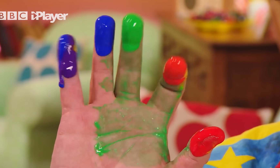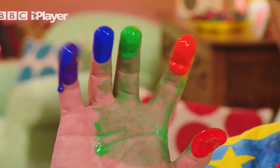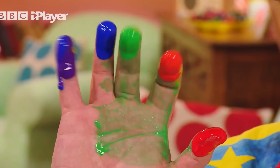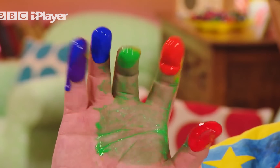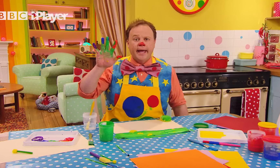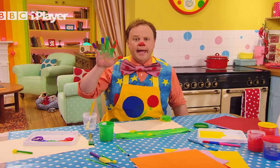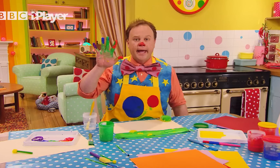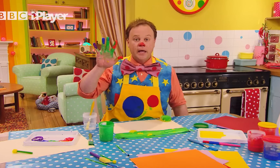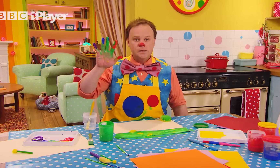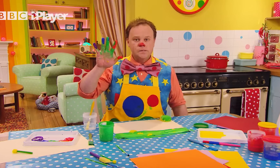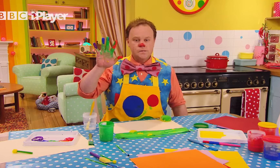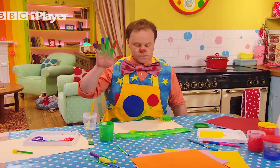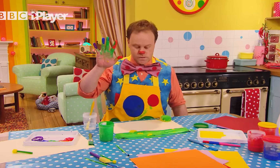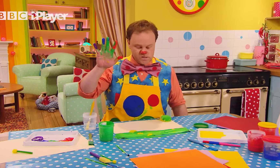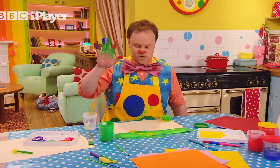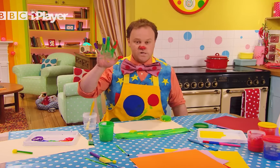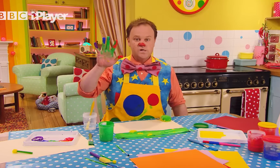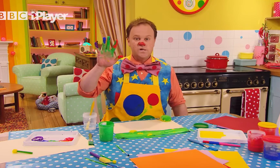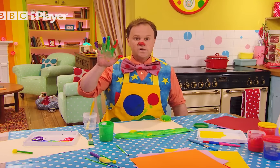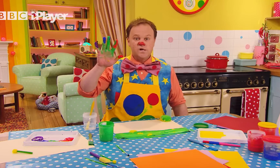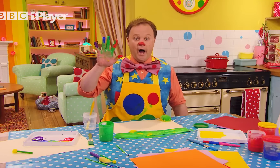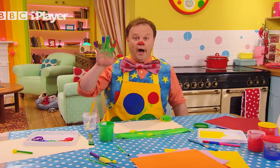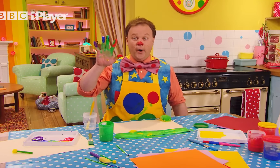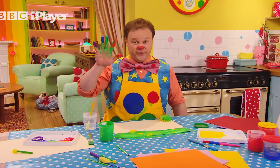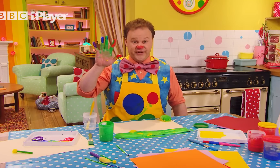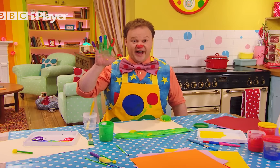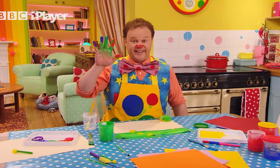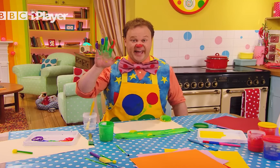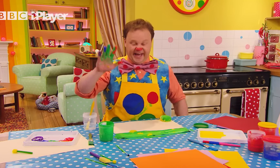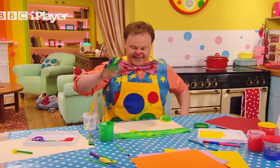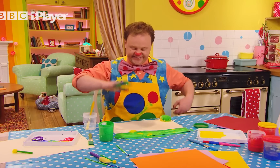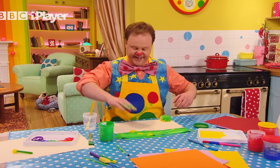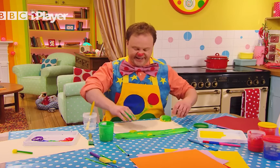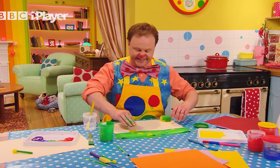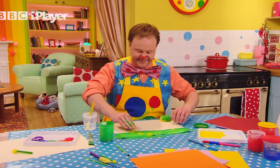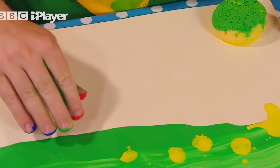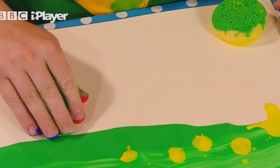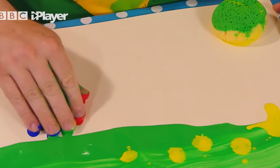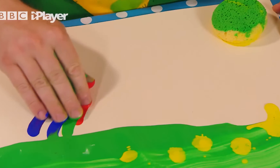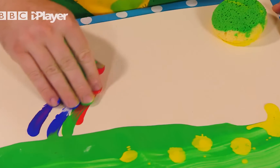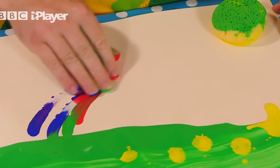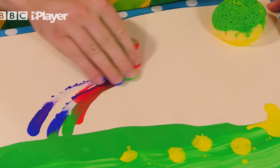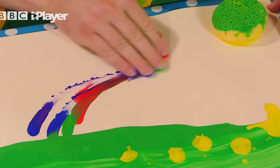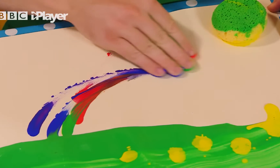you wipe your fingers clean on the paper oh good idea right i'll just wipe them like that